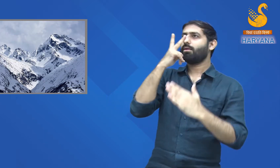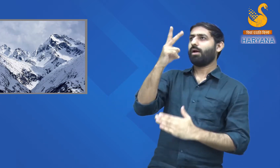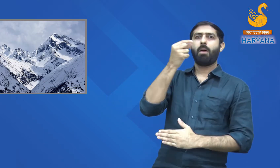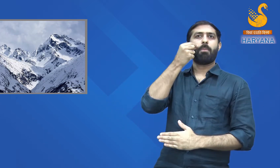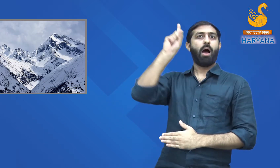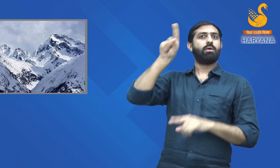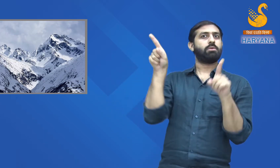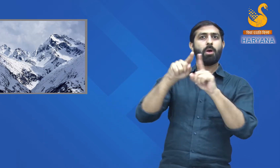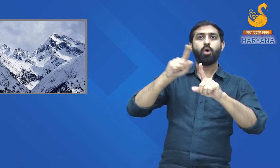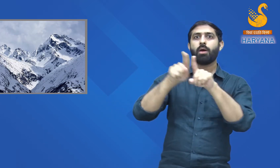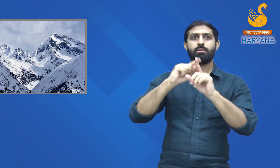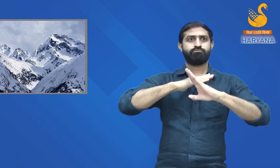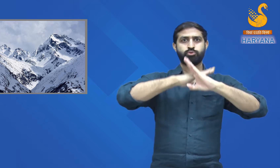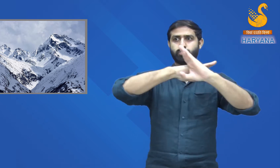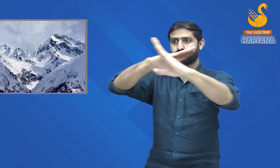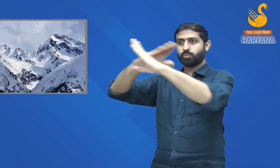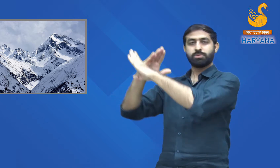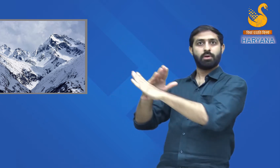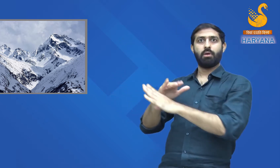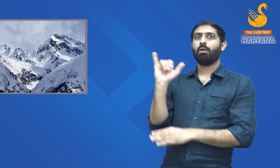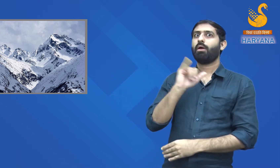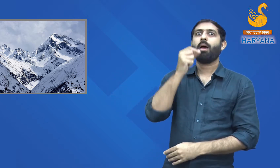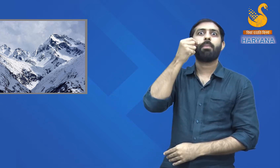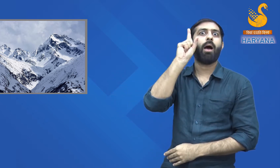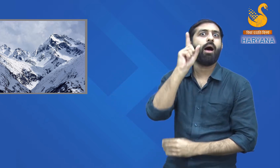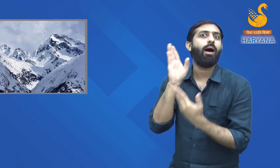are like father for us which protects the country from severe cold.